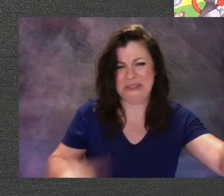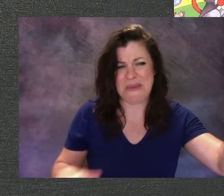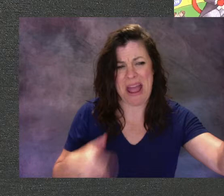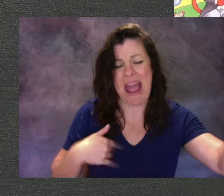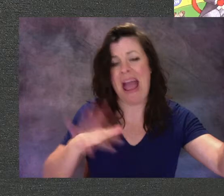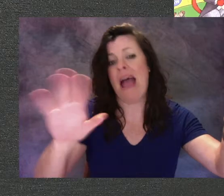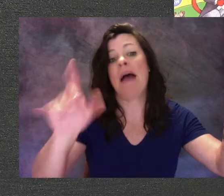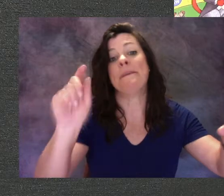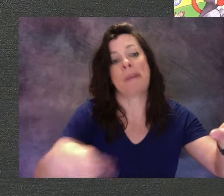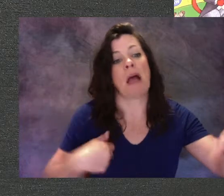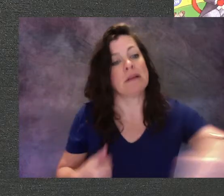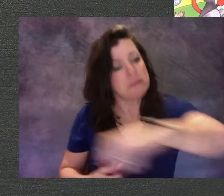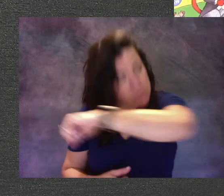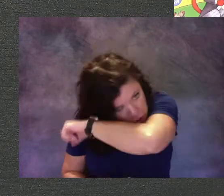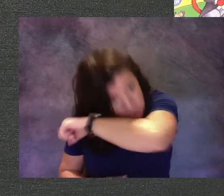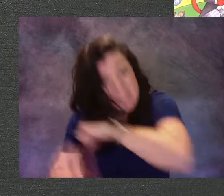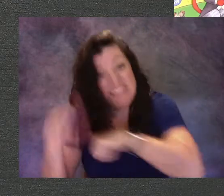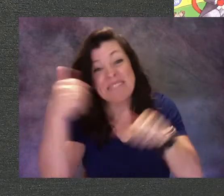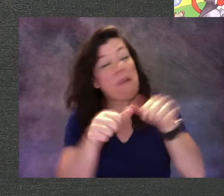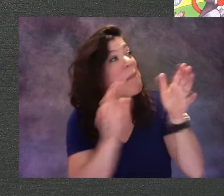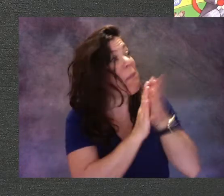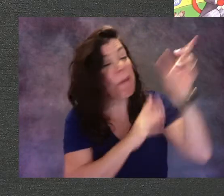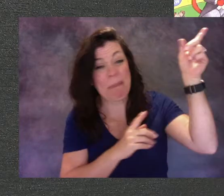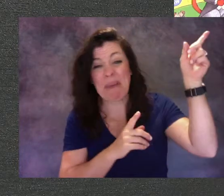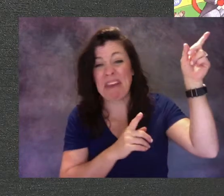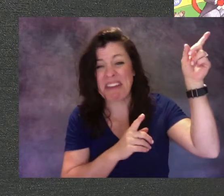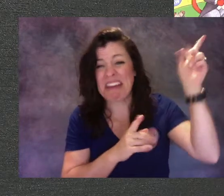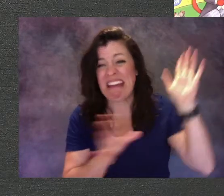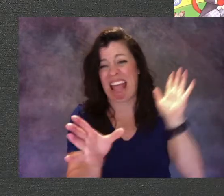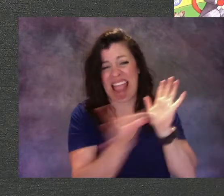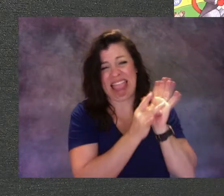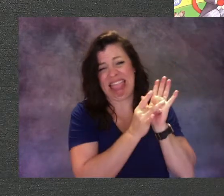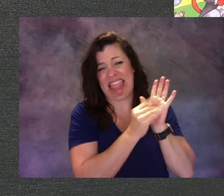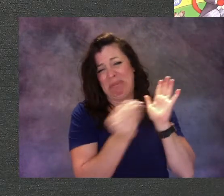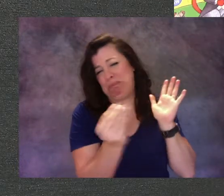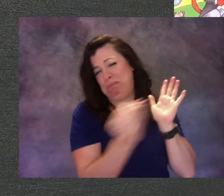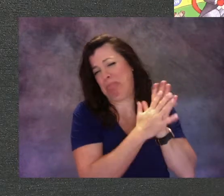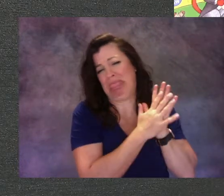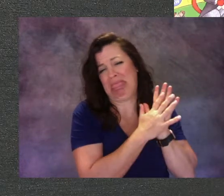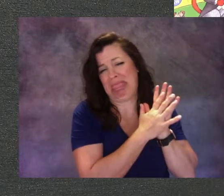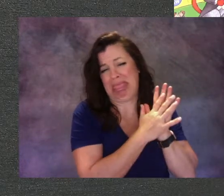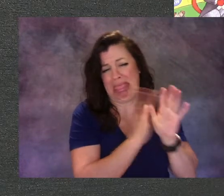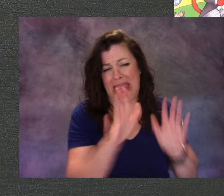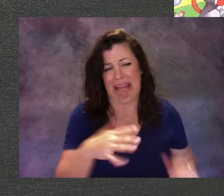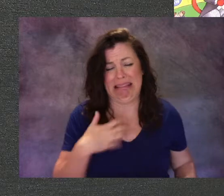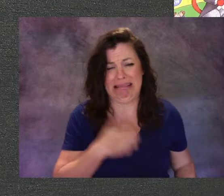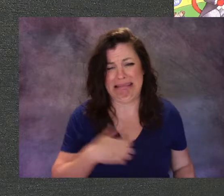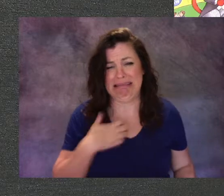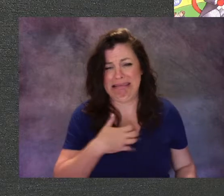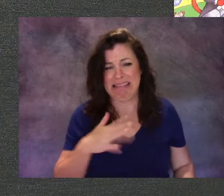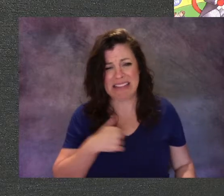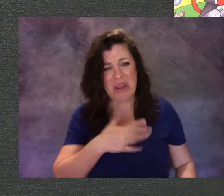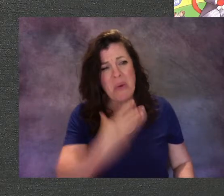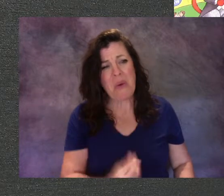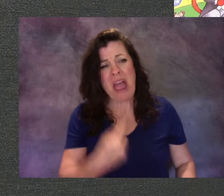Because remember, this was full of germs and wet, wet spit from my mouth,